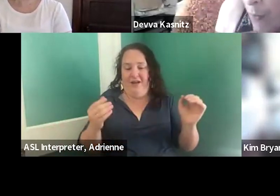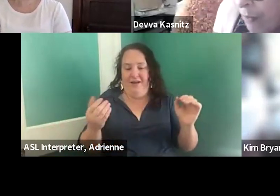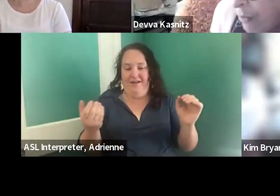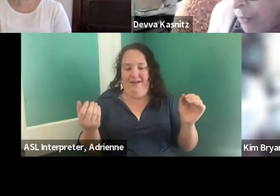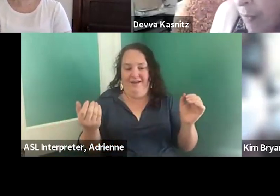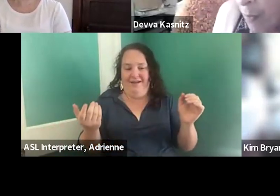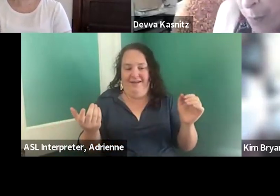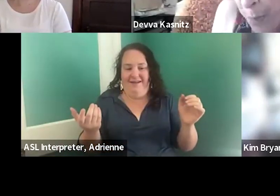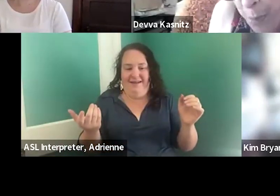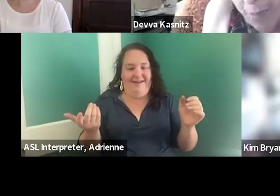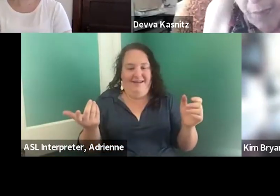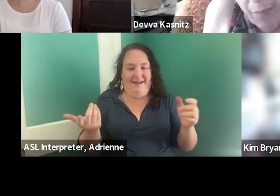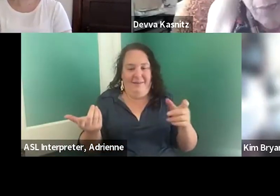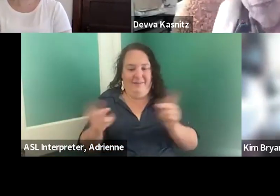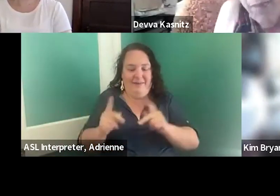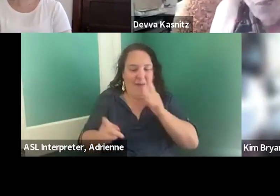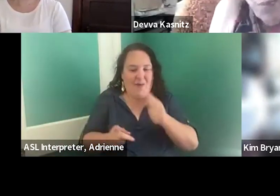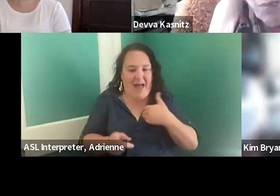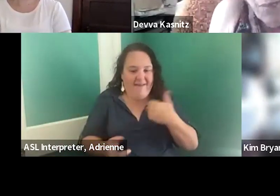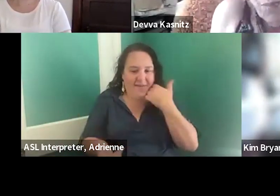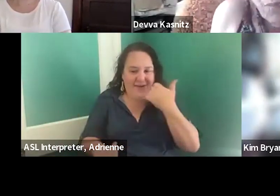or menstruators might use your device--